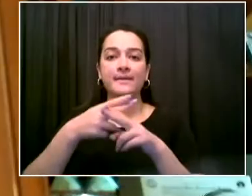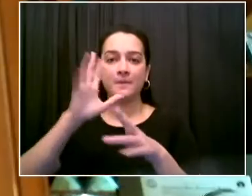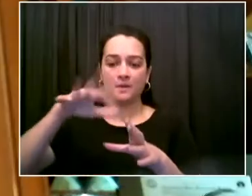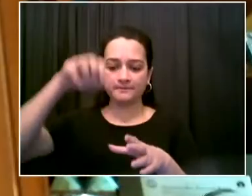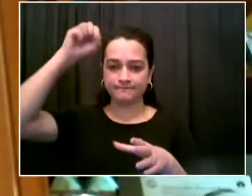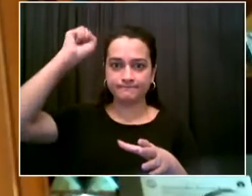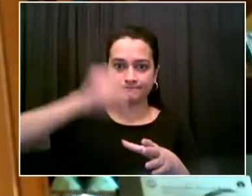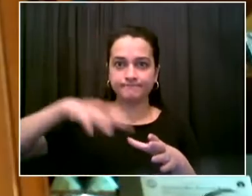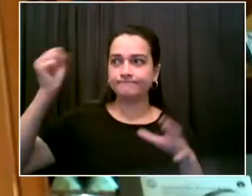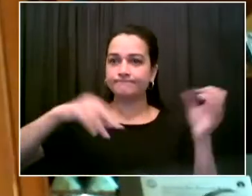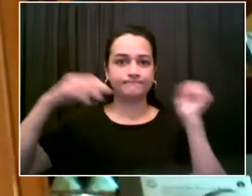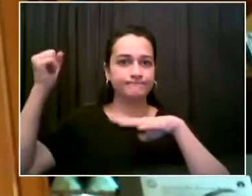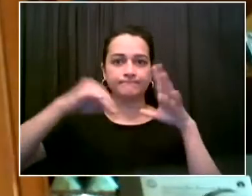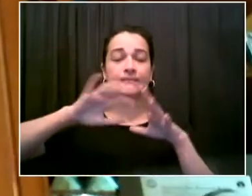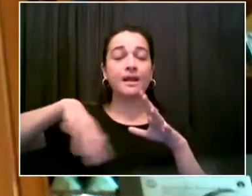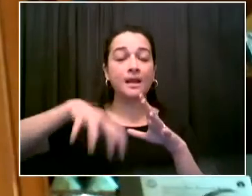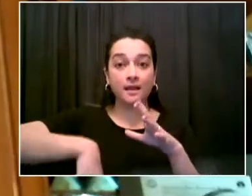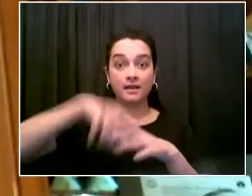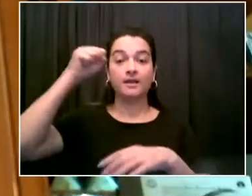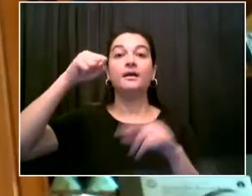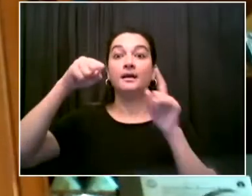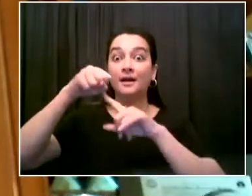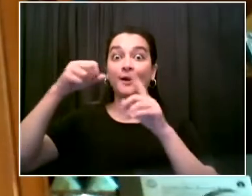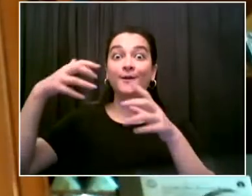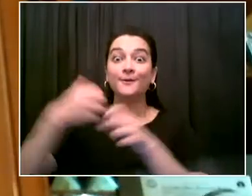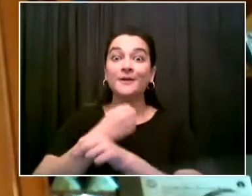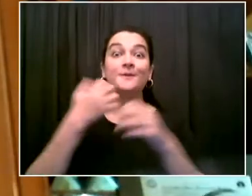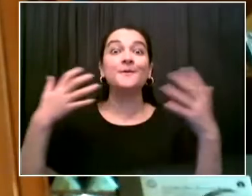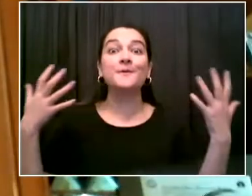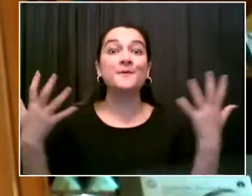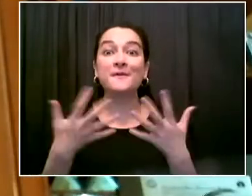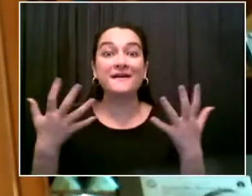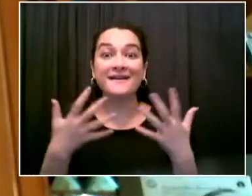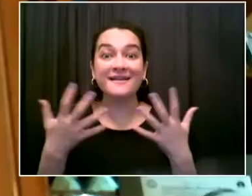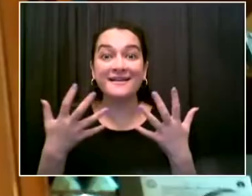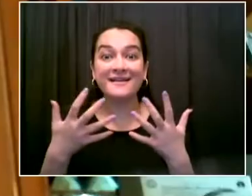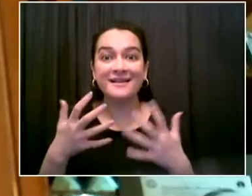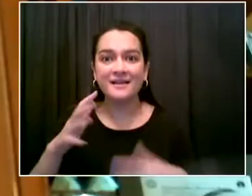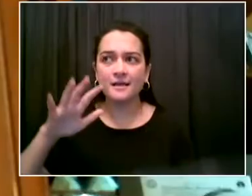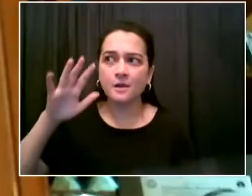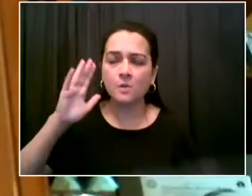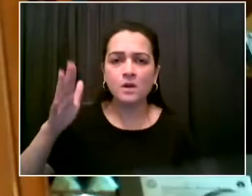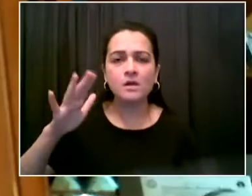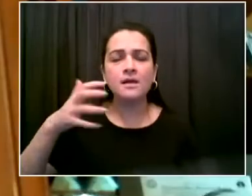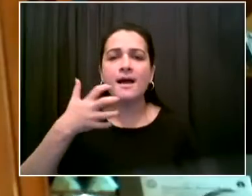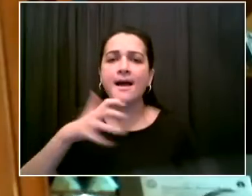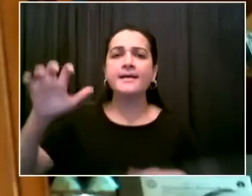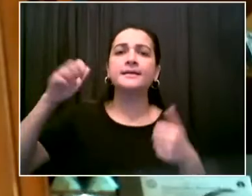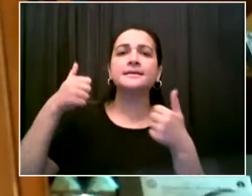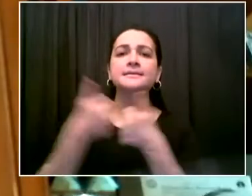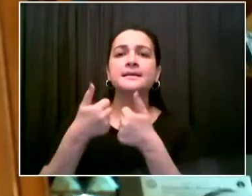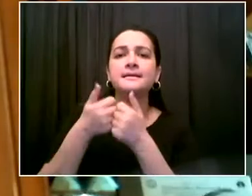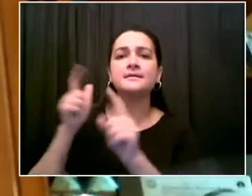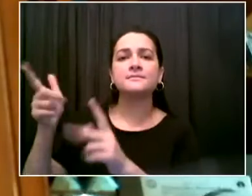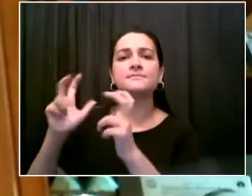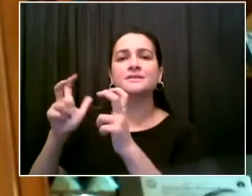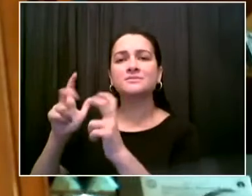EVERYONE WHO IS VACCINATED AT THE GARDEN. WE WILL ENTER EVERYONE WHO'S GET VACCINATED INTO A RAFFLE TICKET FOR